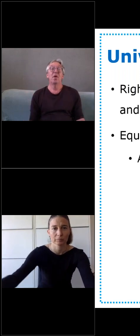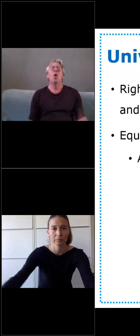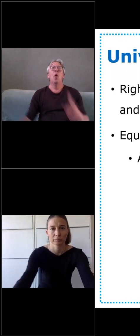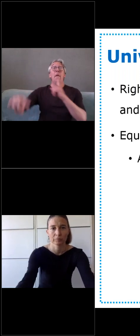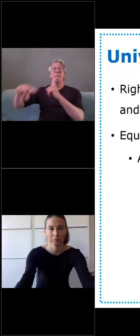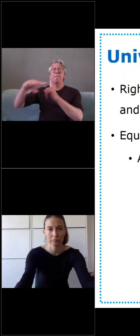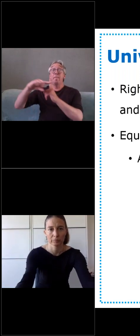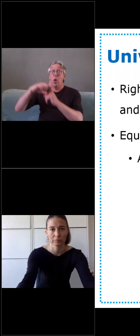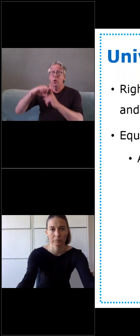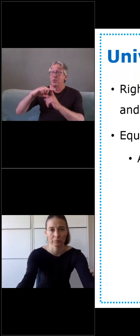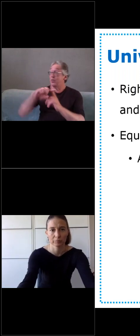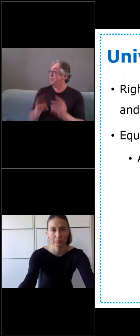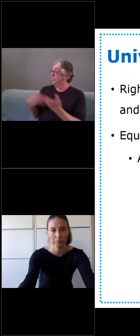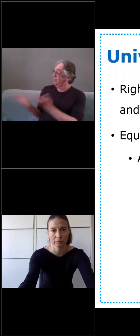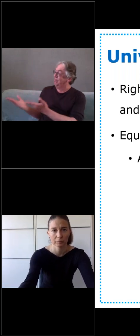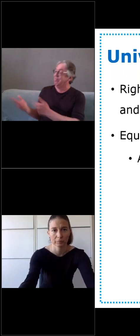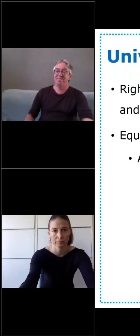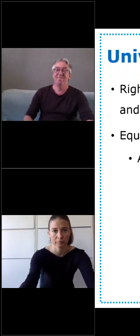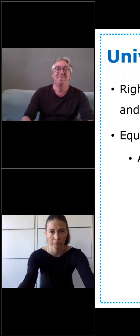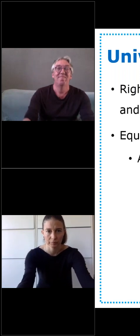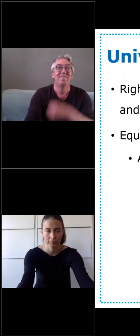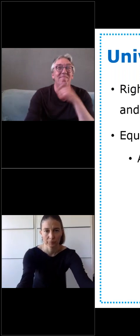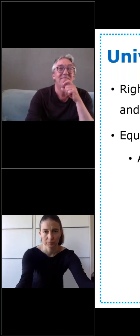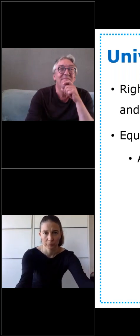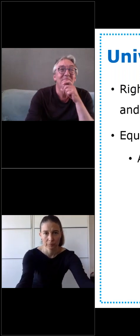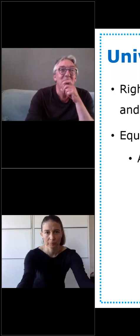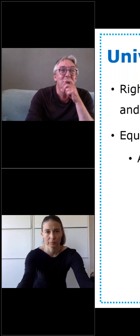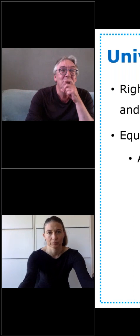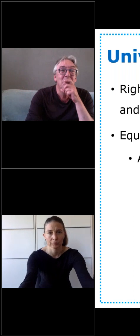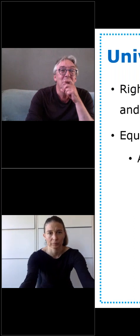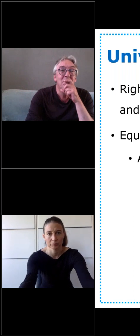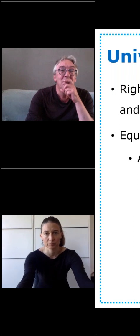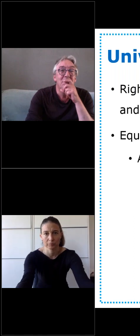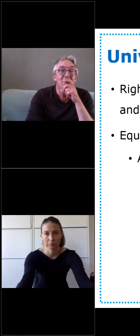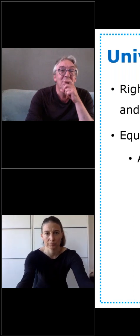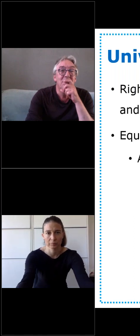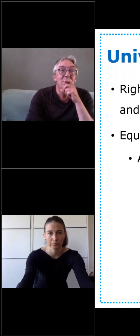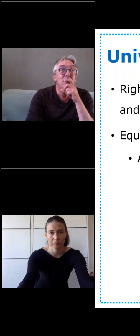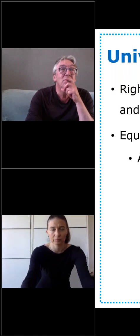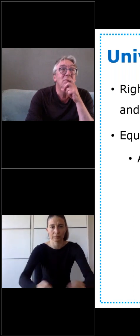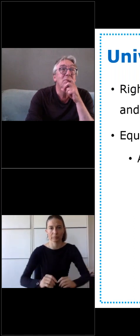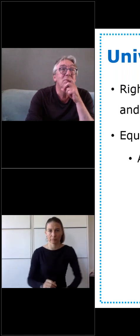for persons with disabilities, what we call relay service and the Code also mentions this.